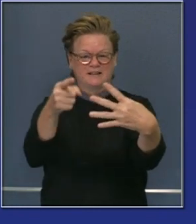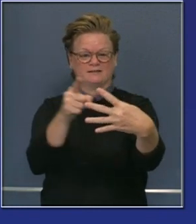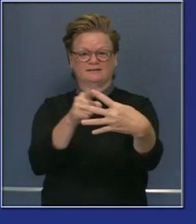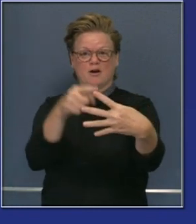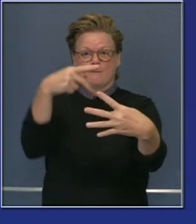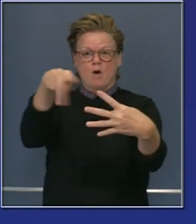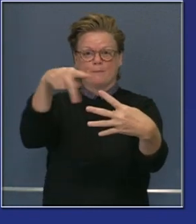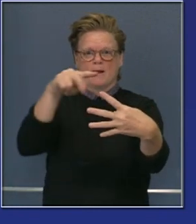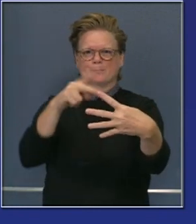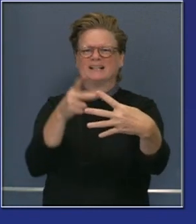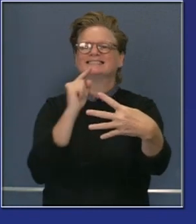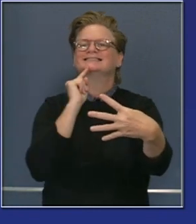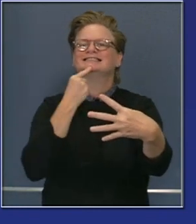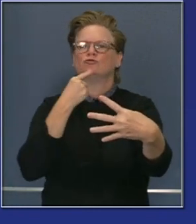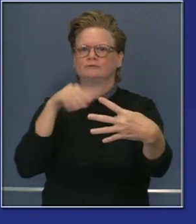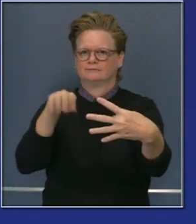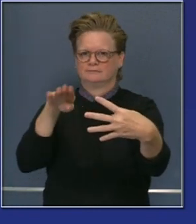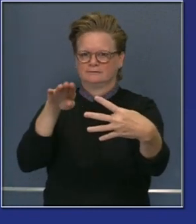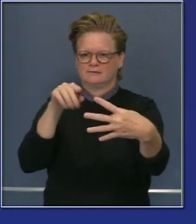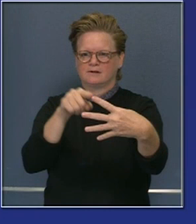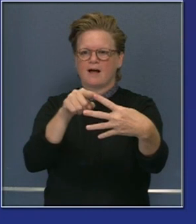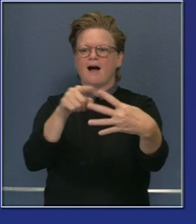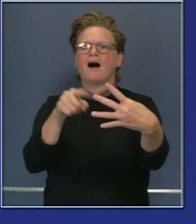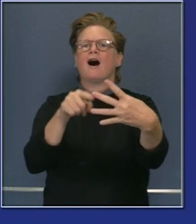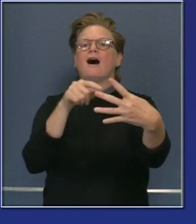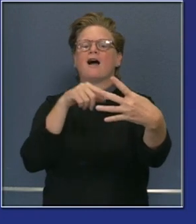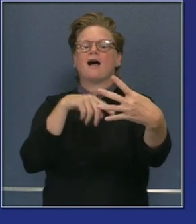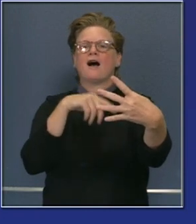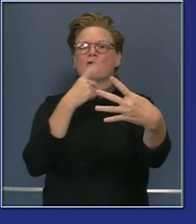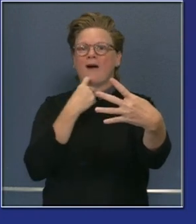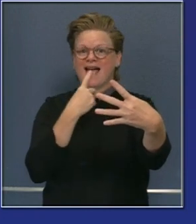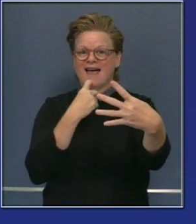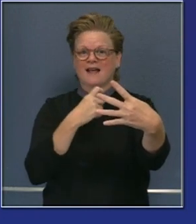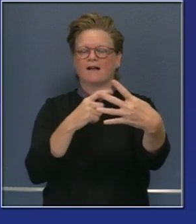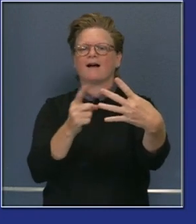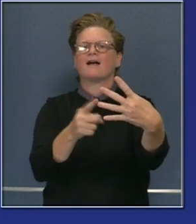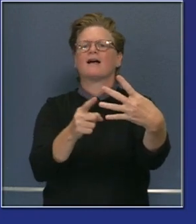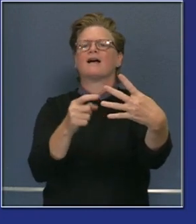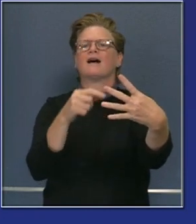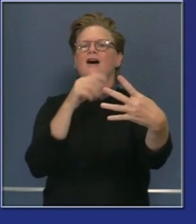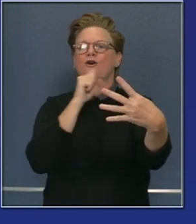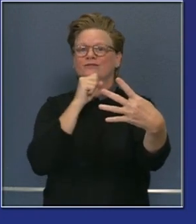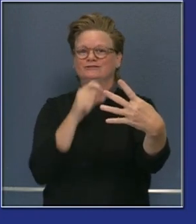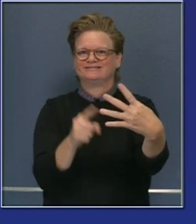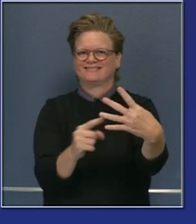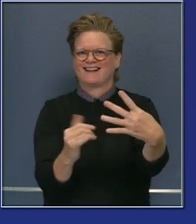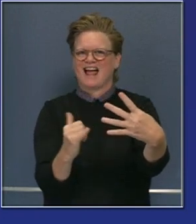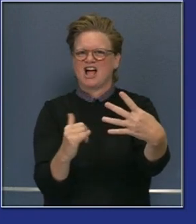FOUU TIERS , COLOR-CODED MAKING IT A LITTLE SIMPLER FOR FOLKS, PURPLE.